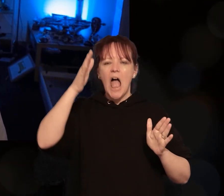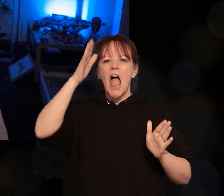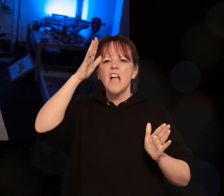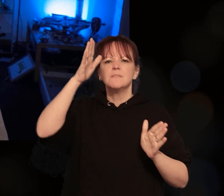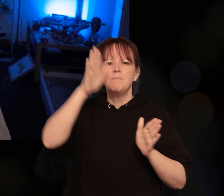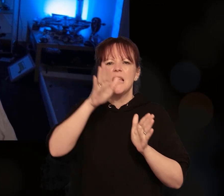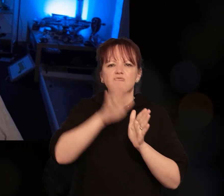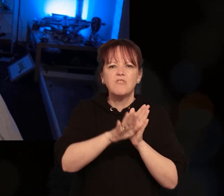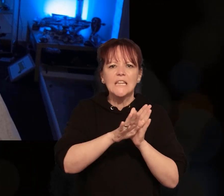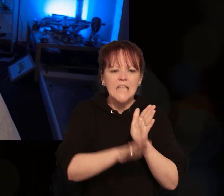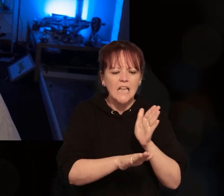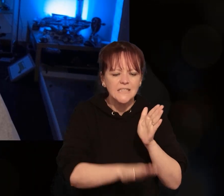"Experiences"!